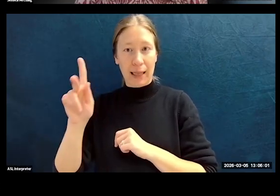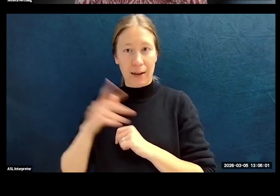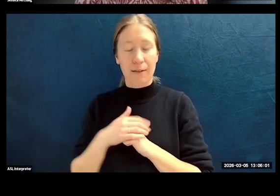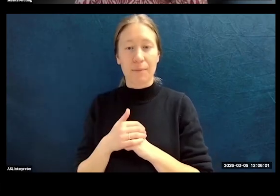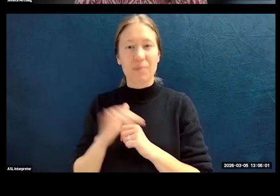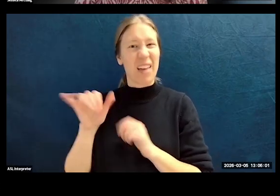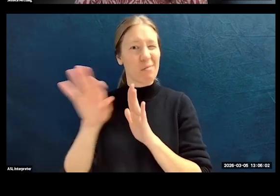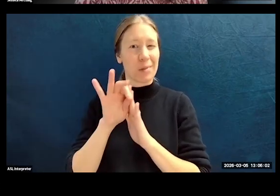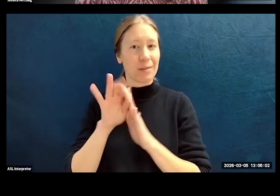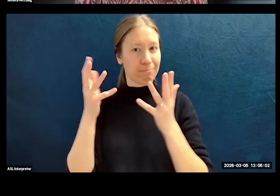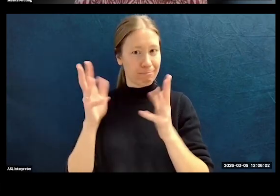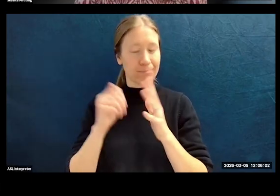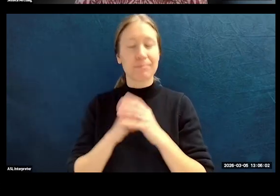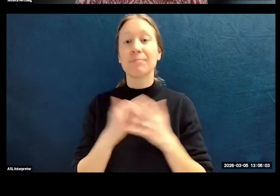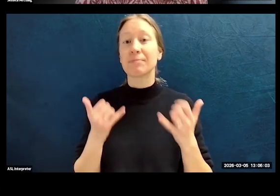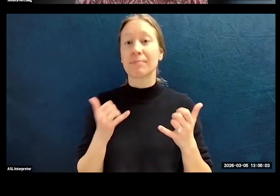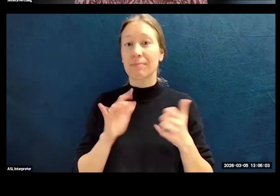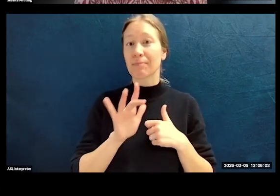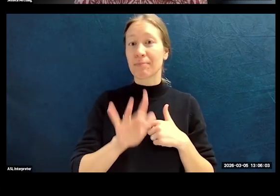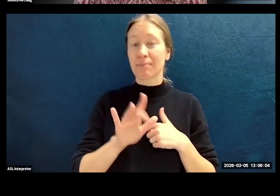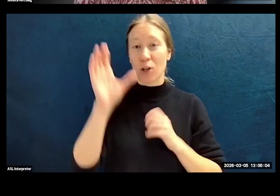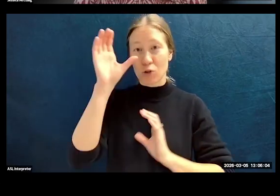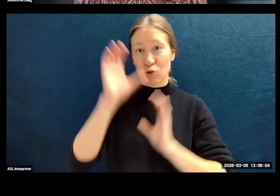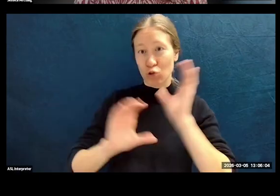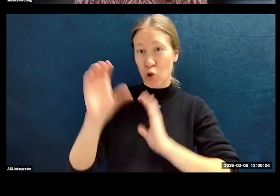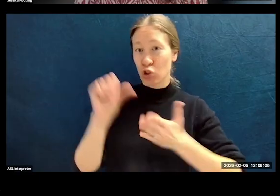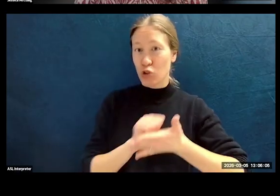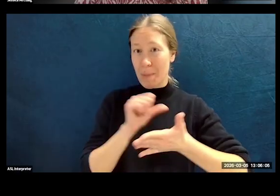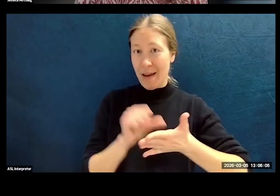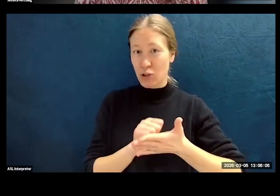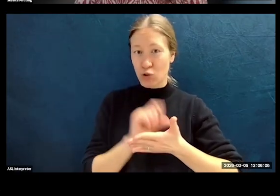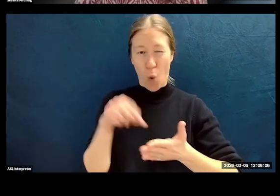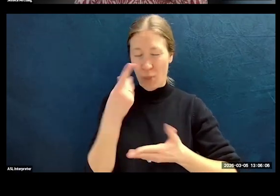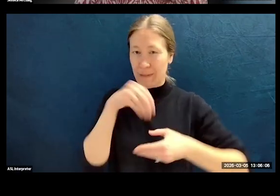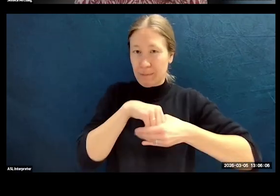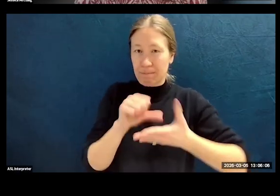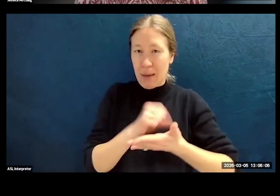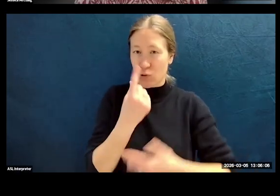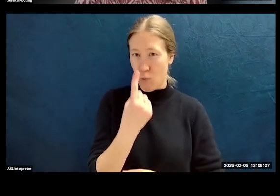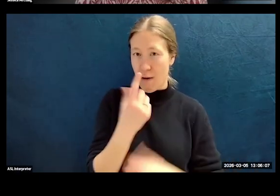we are going to select Search Page, so that we know we're only searching within page one, and click Find.